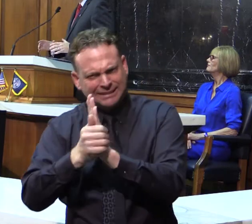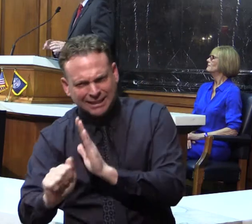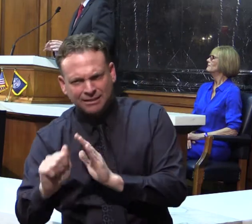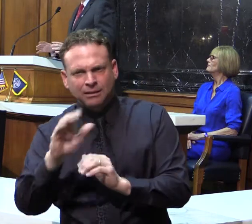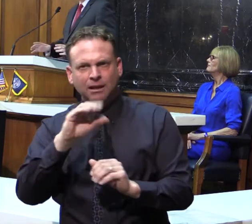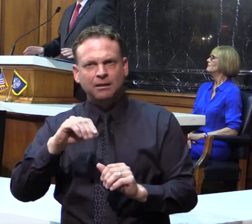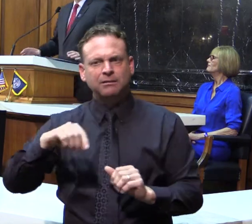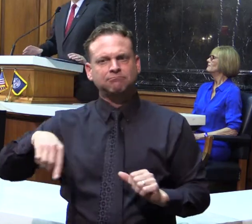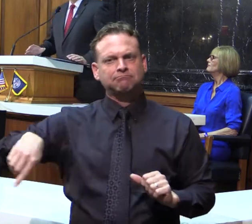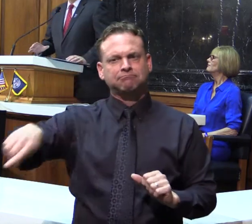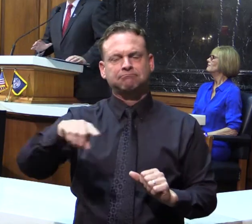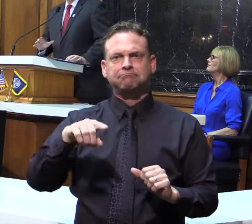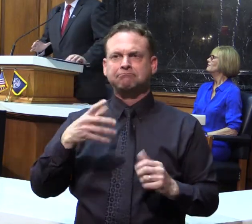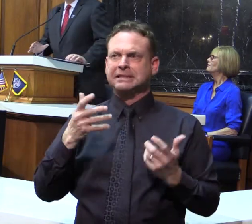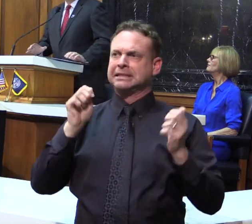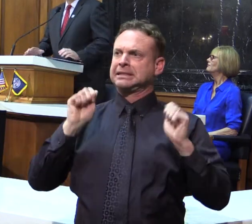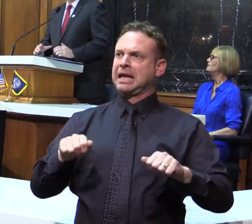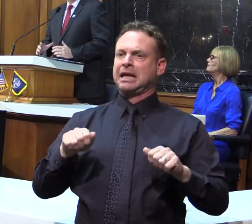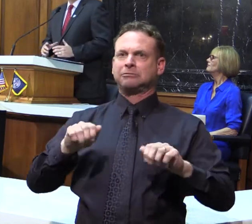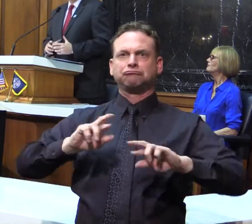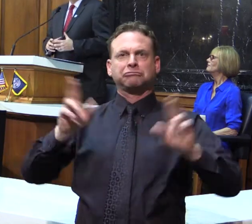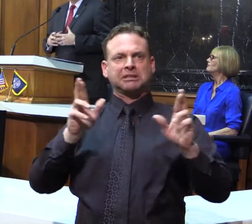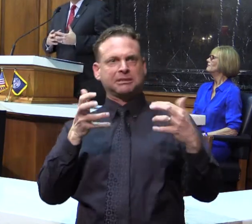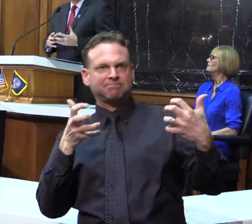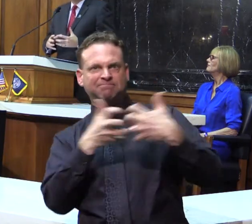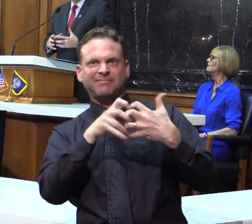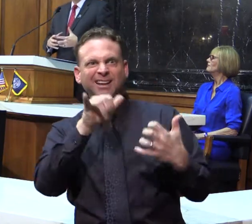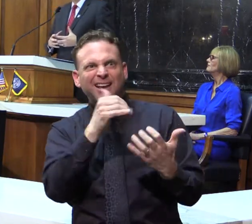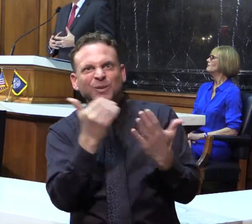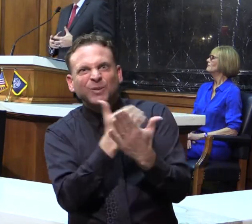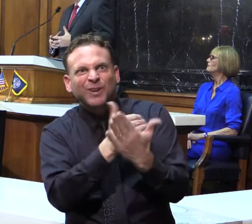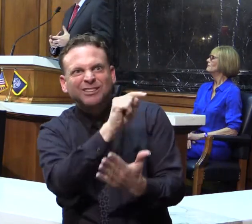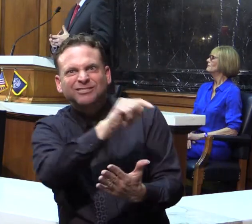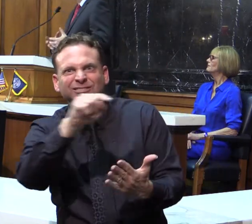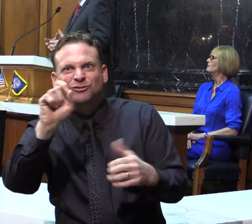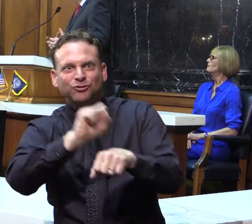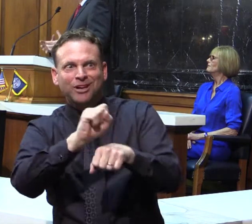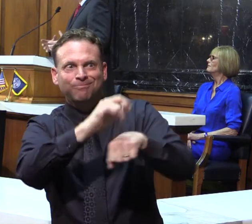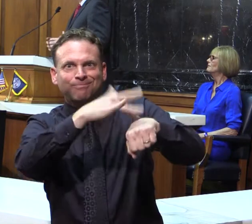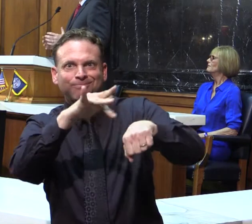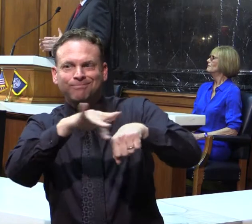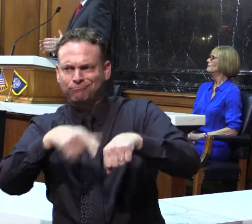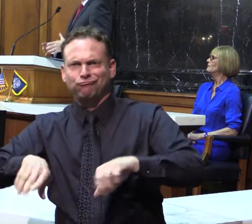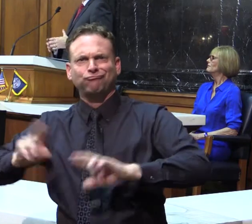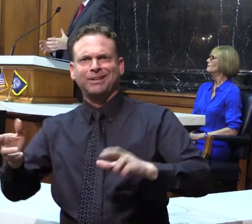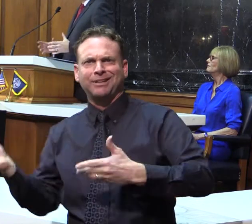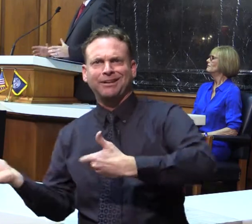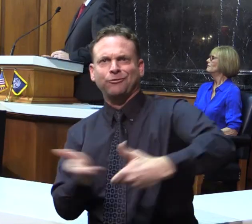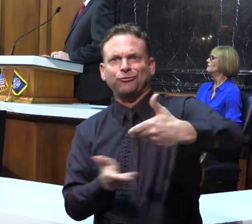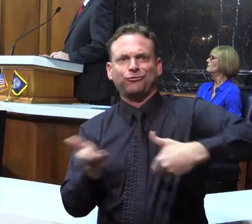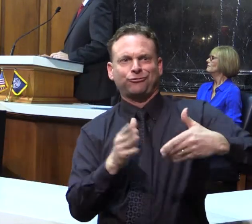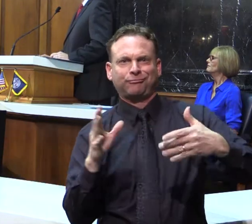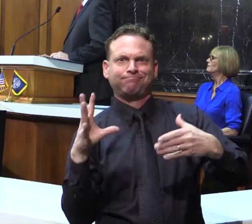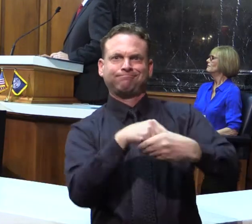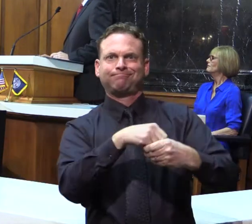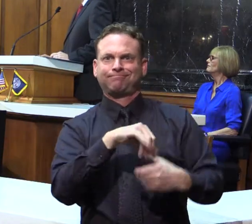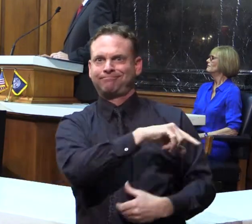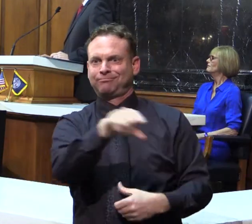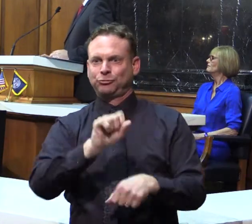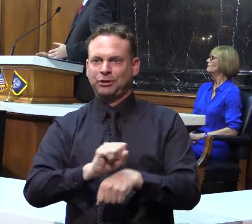One way we’ve already begun to tackle this challenge is with our Next Level Jobs program.